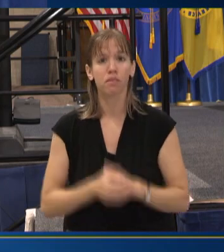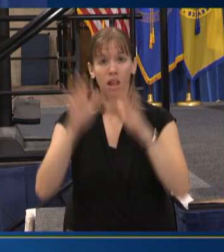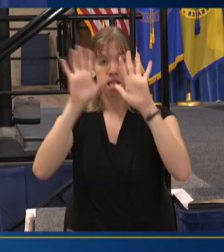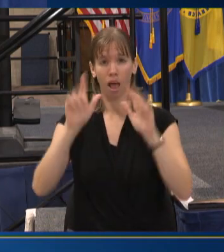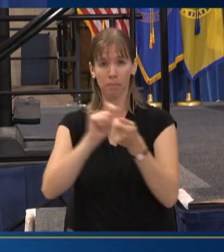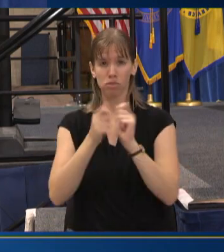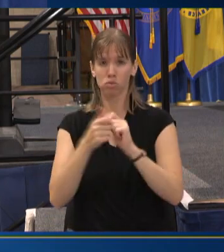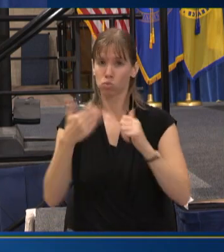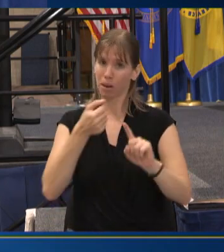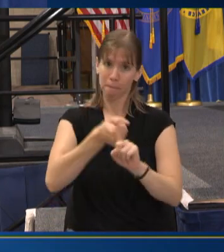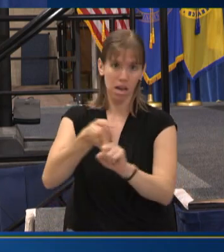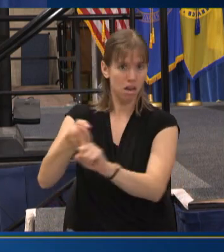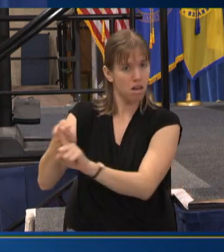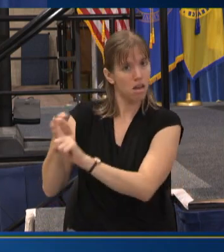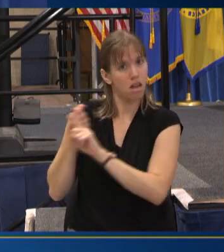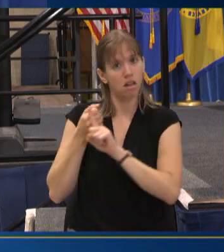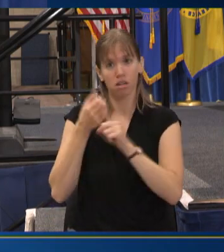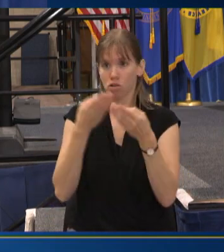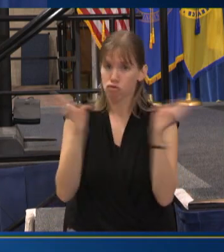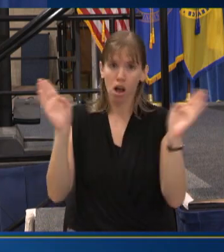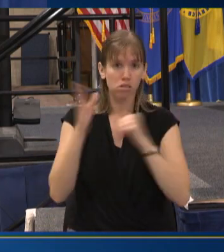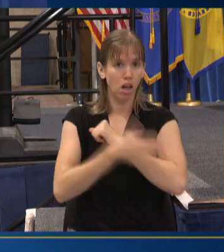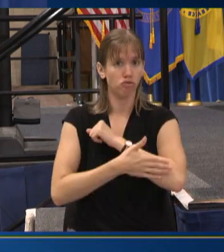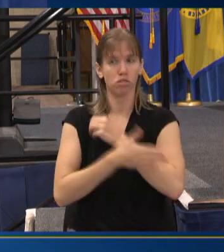people all across the country and all across the world.